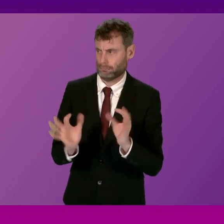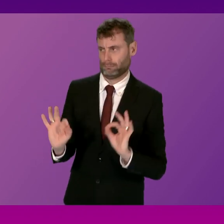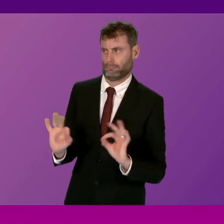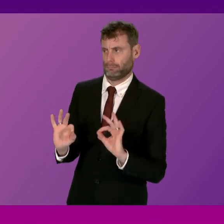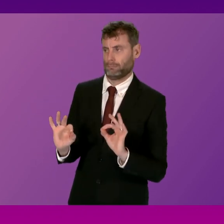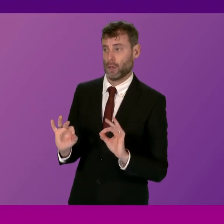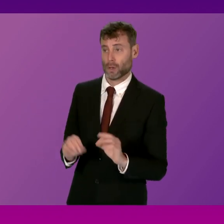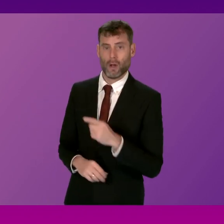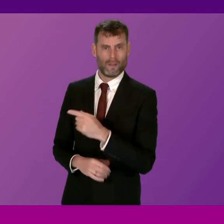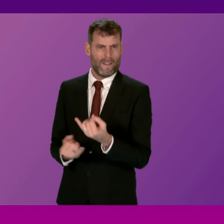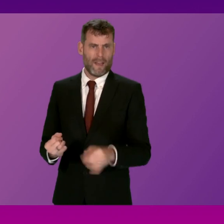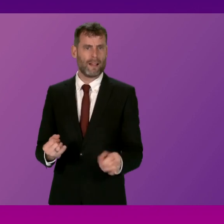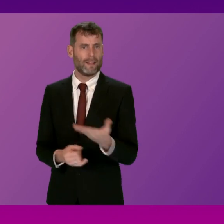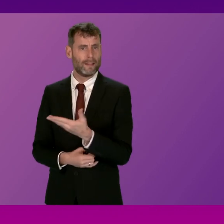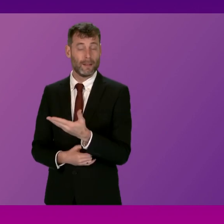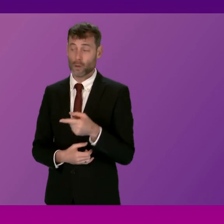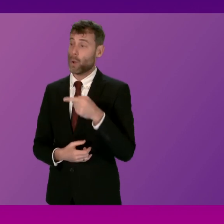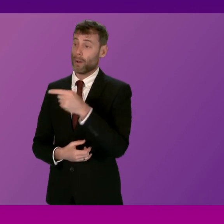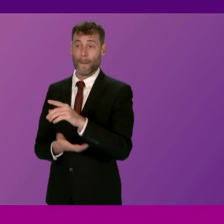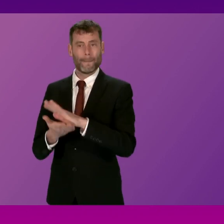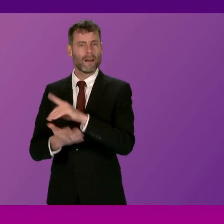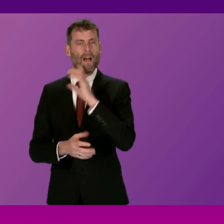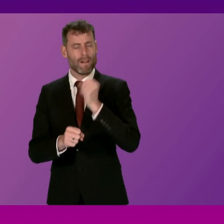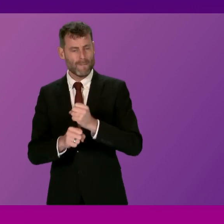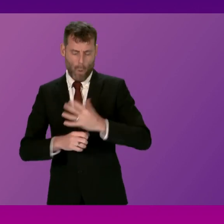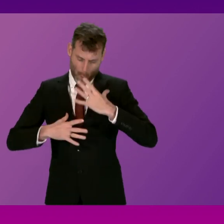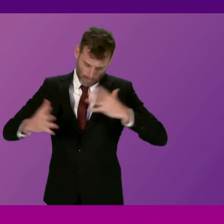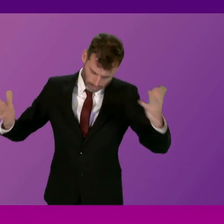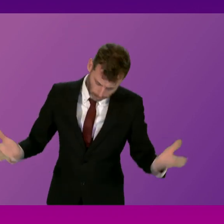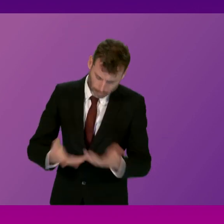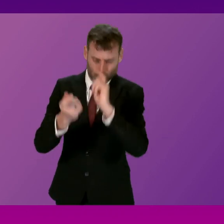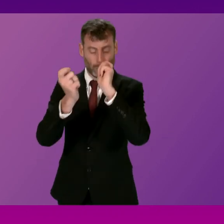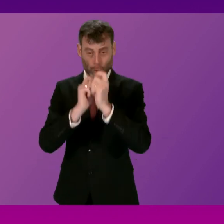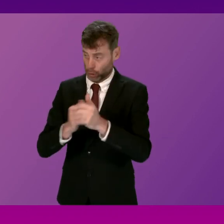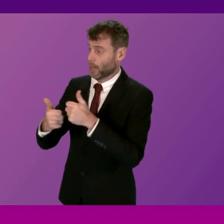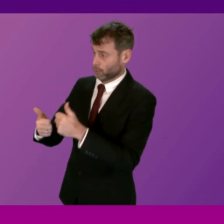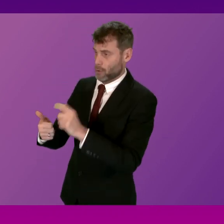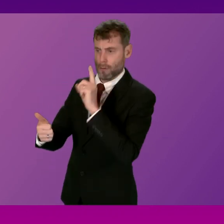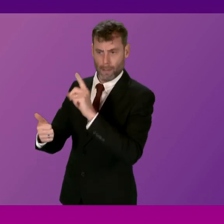a strong demonstration of progress on the aspirations that are laid out in the Government’s motion.